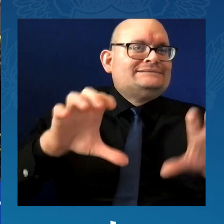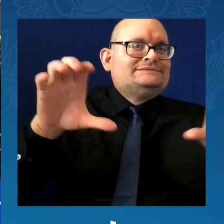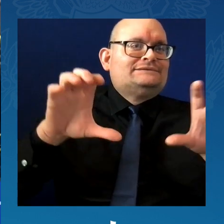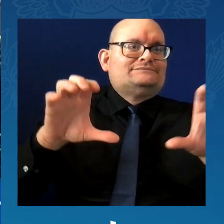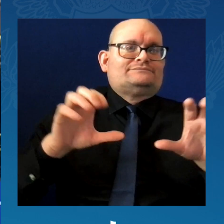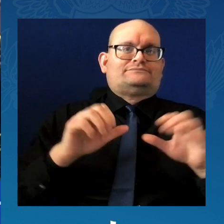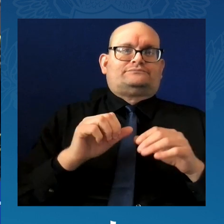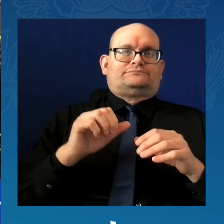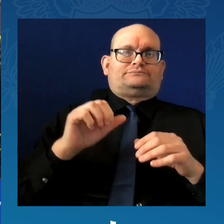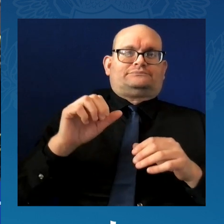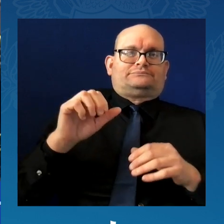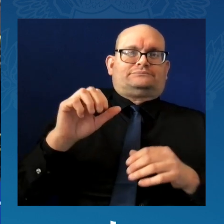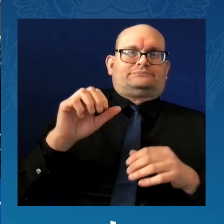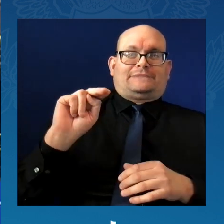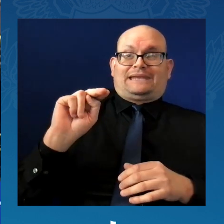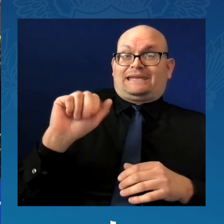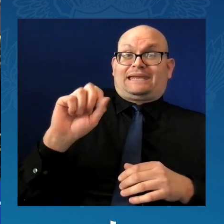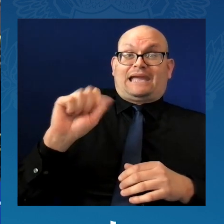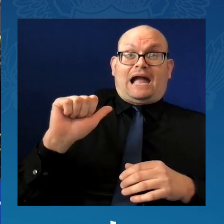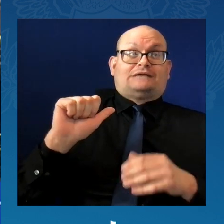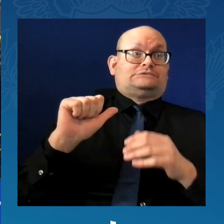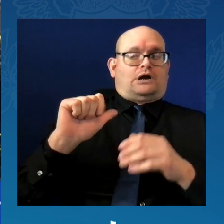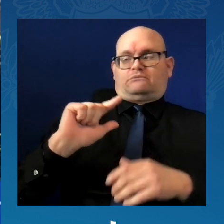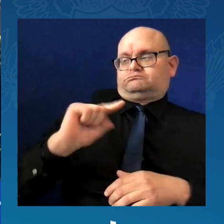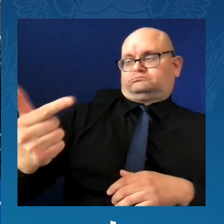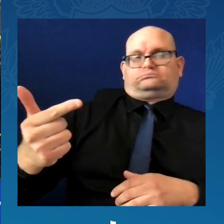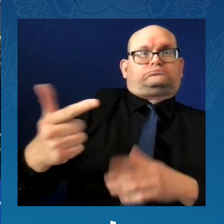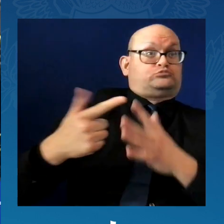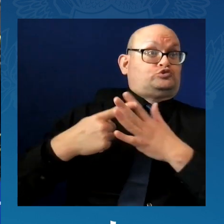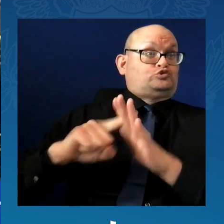and I'm going to look to our extraordinary administrator,